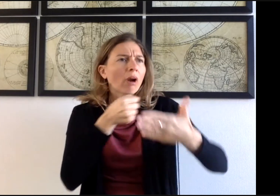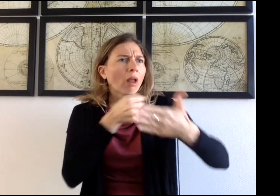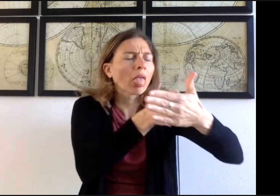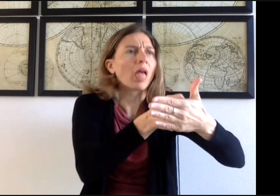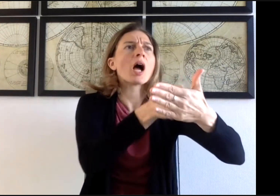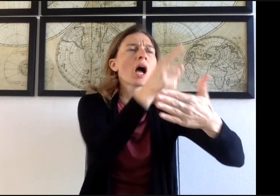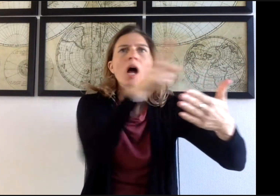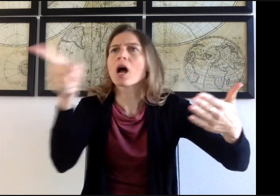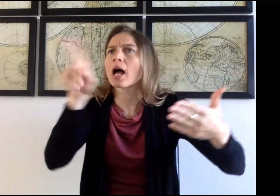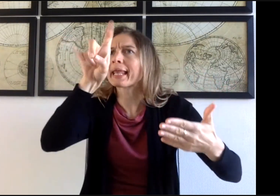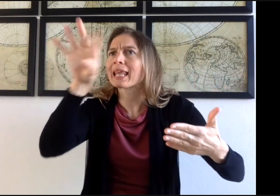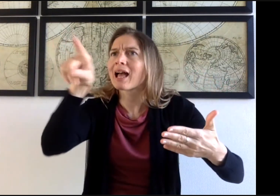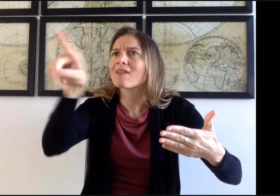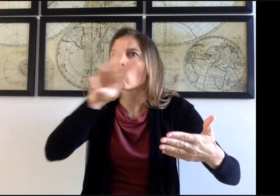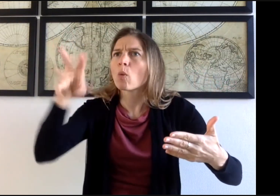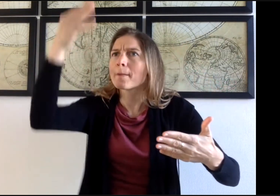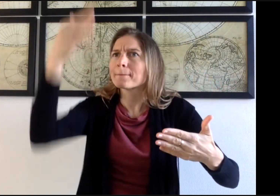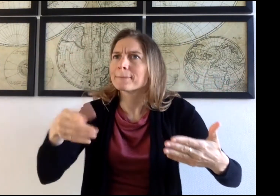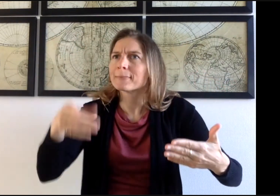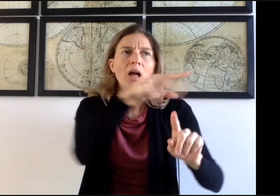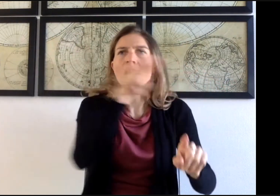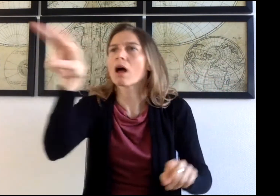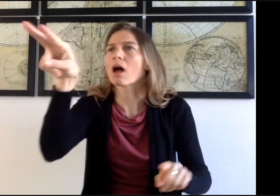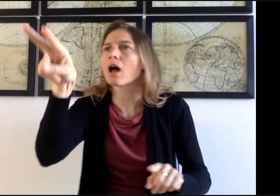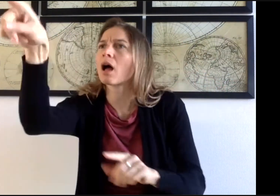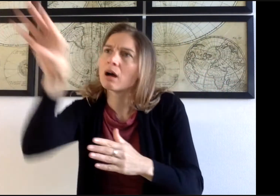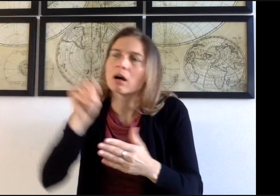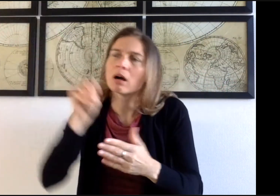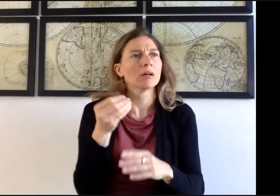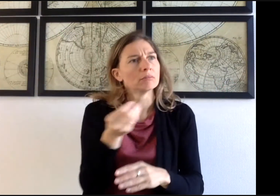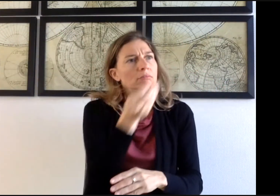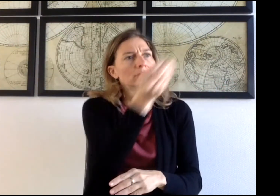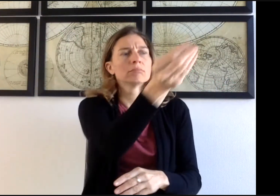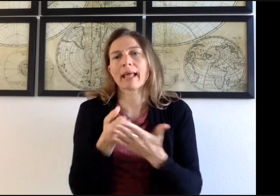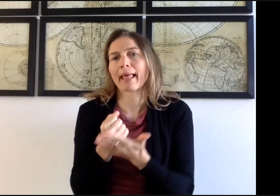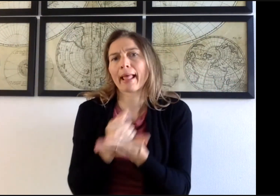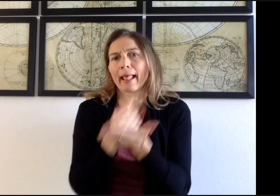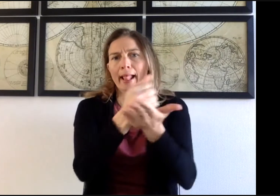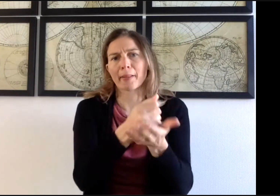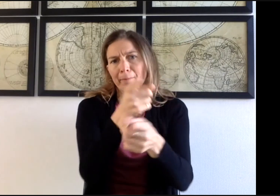The initiatives taken at the EU level are based on the work you're doing